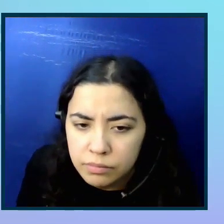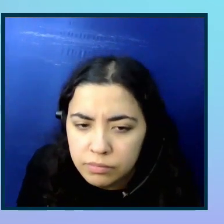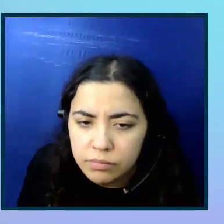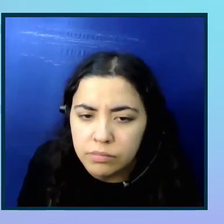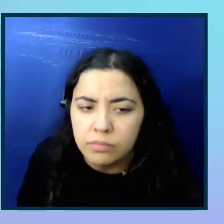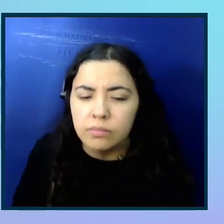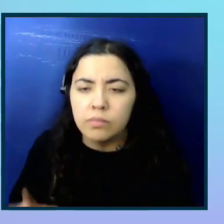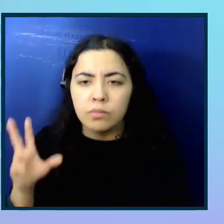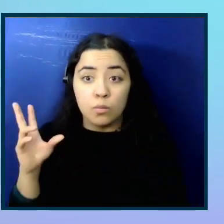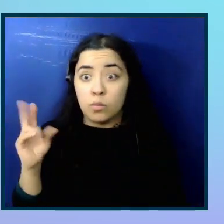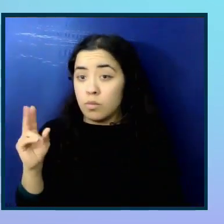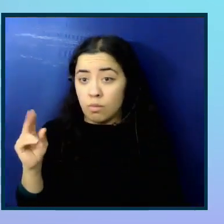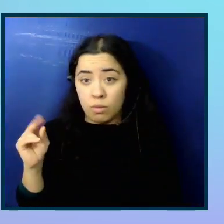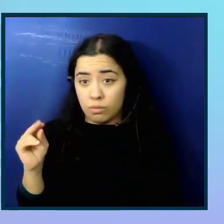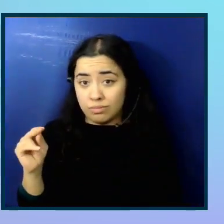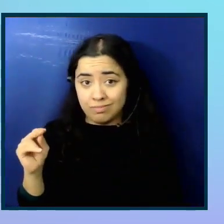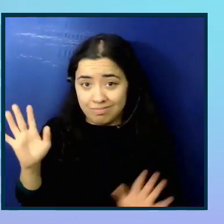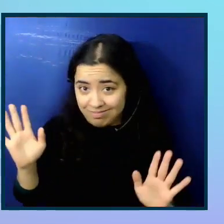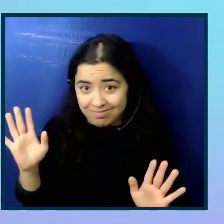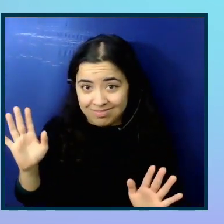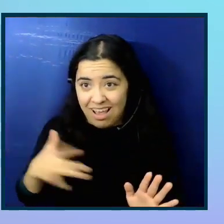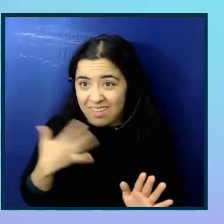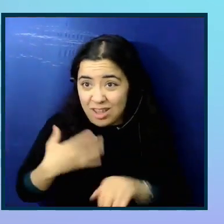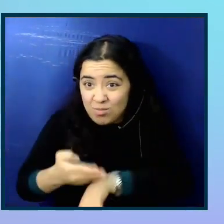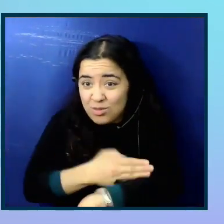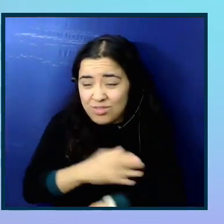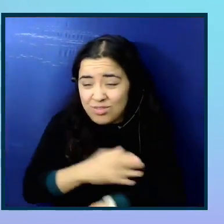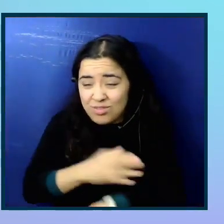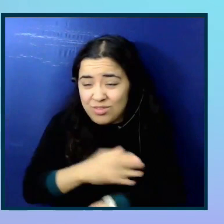I love designers. I am one, but no, not yet more.